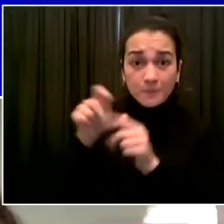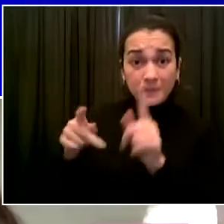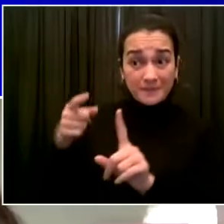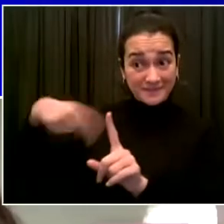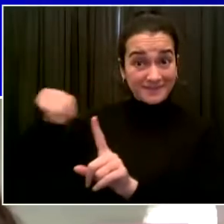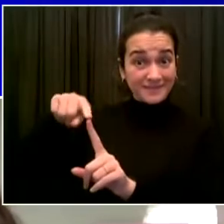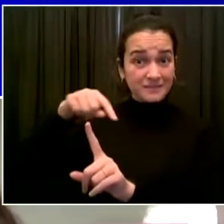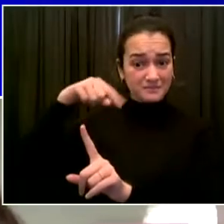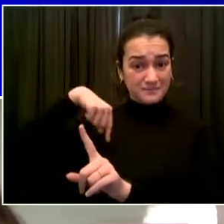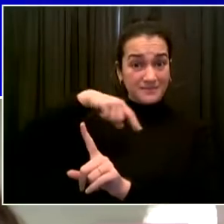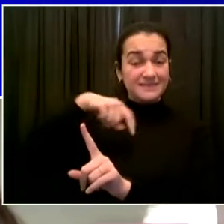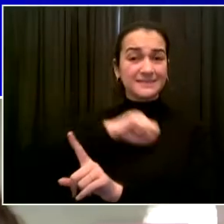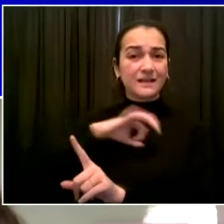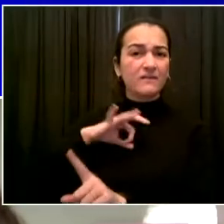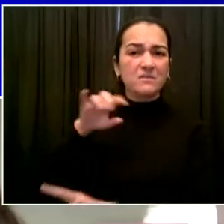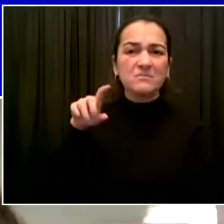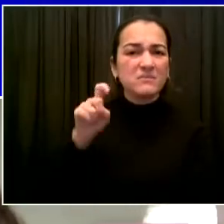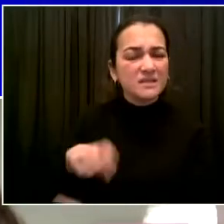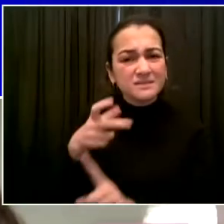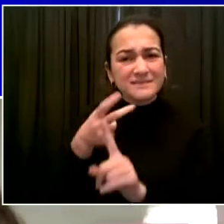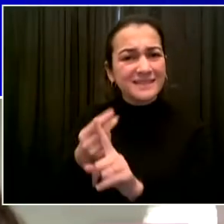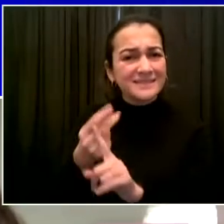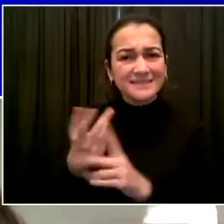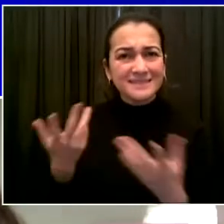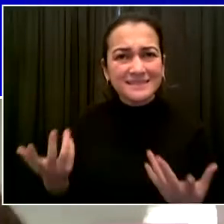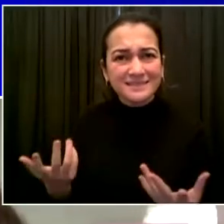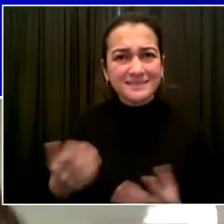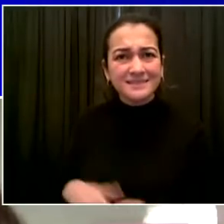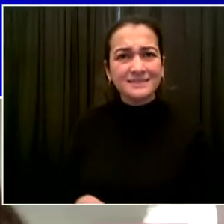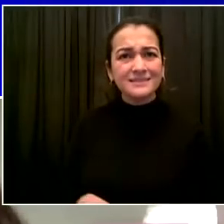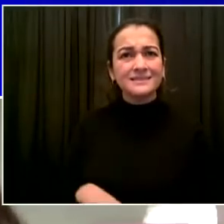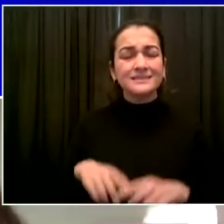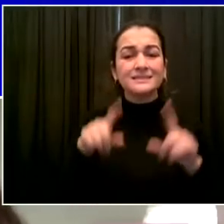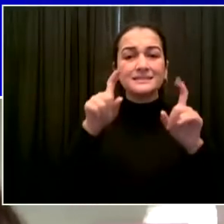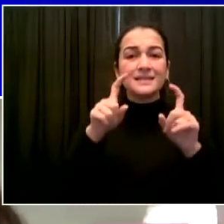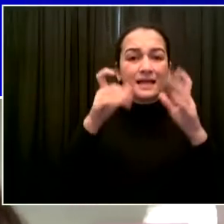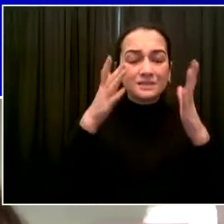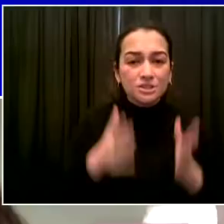YORKERS. THE HEALTH CARE HEROES, THESE